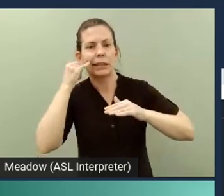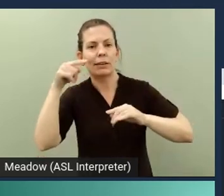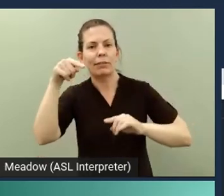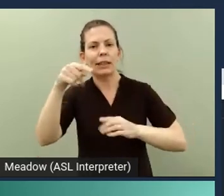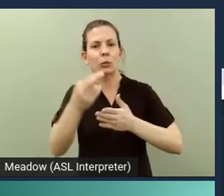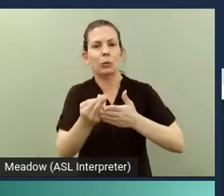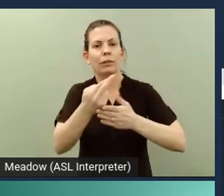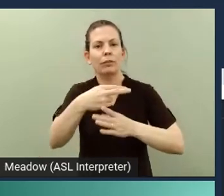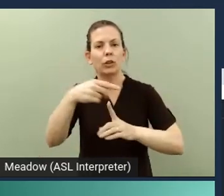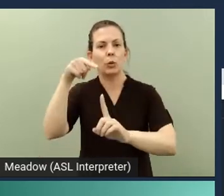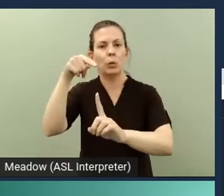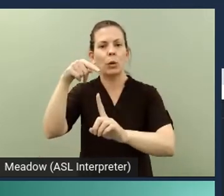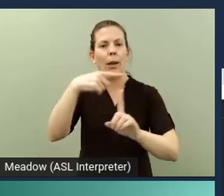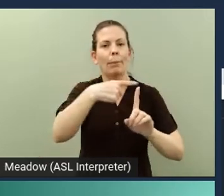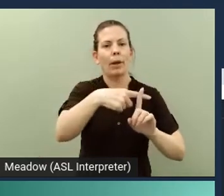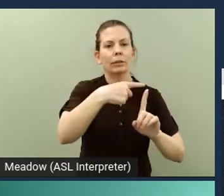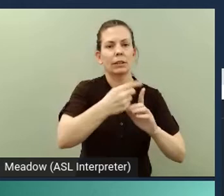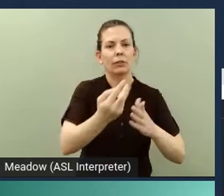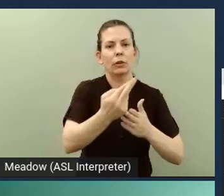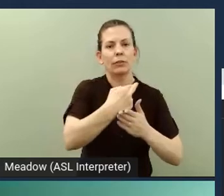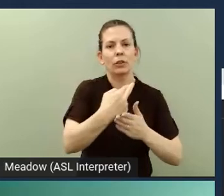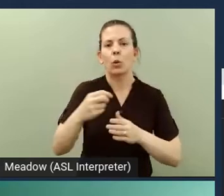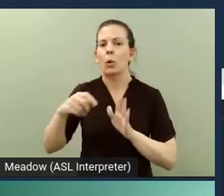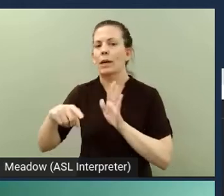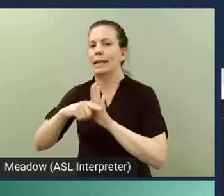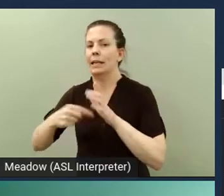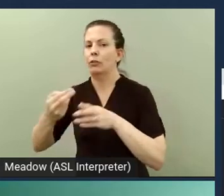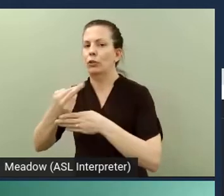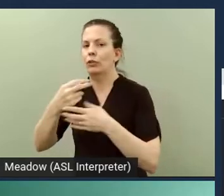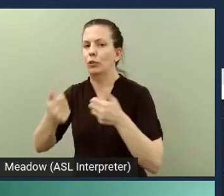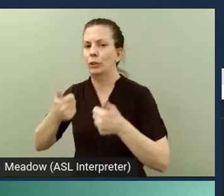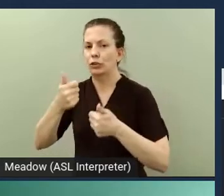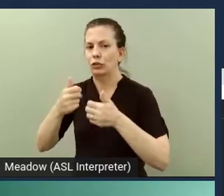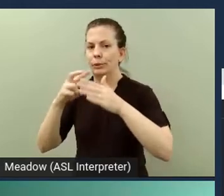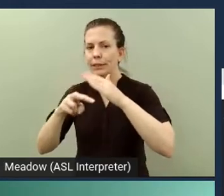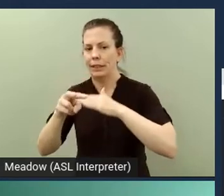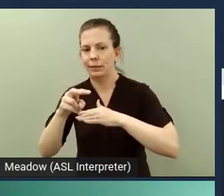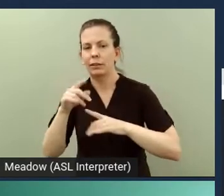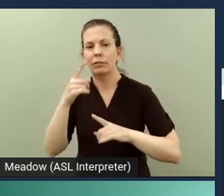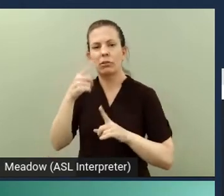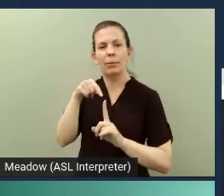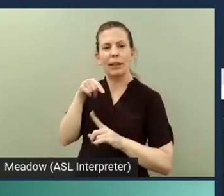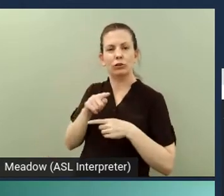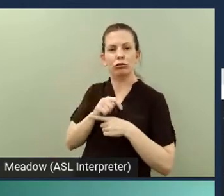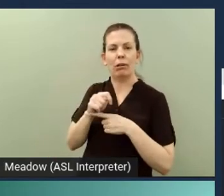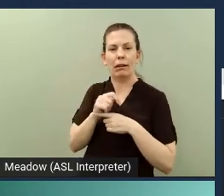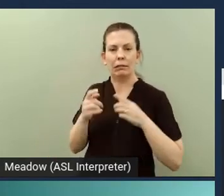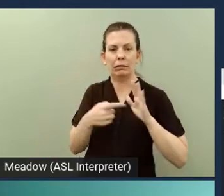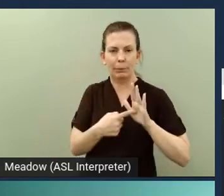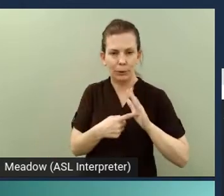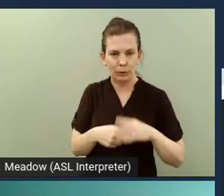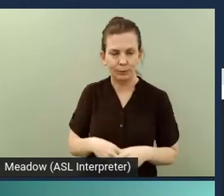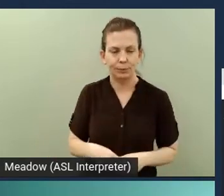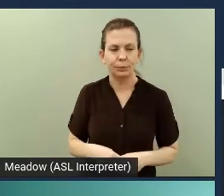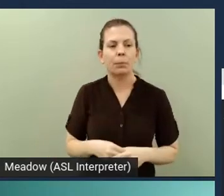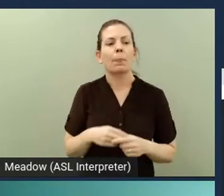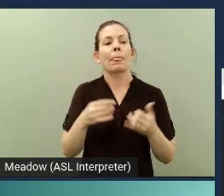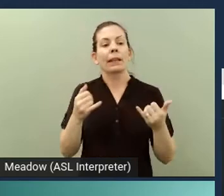a positive review or a negative review. So, using these kind of rating samples. So, within the same notebook itself,